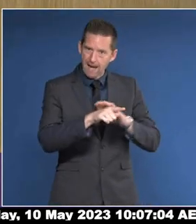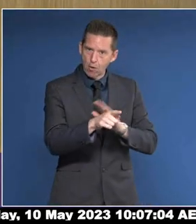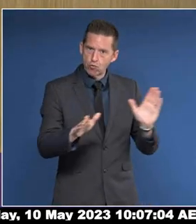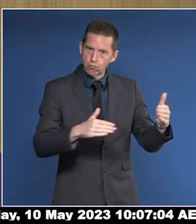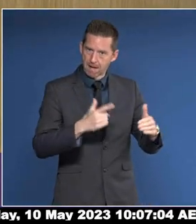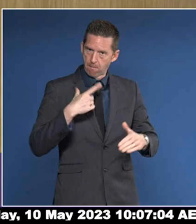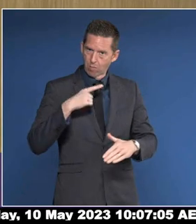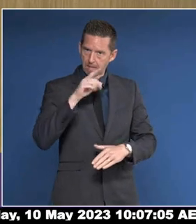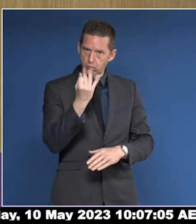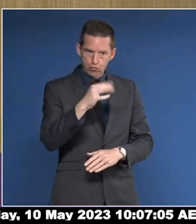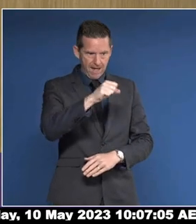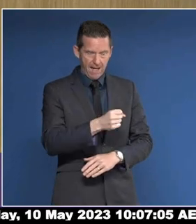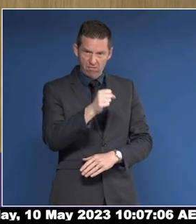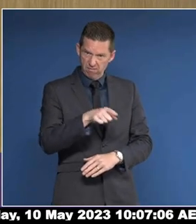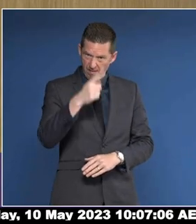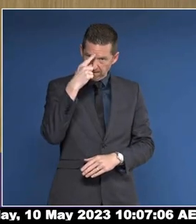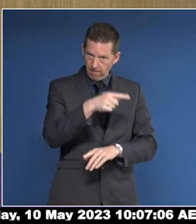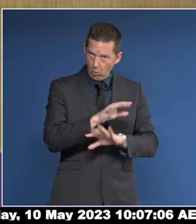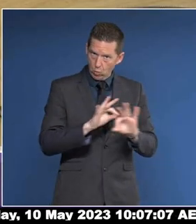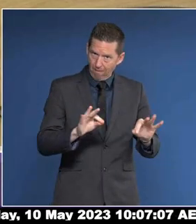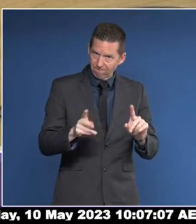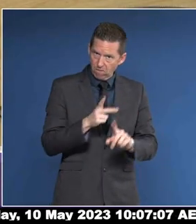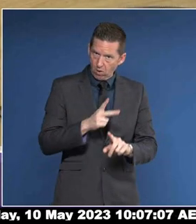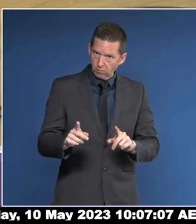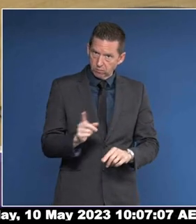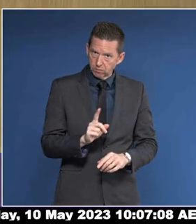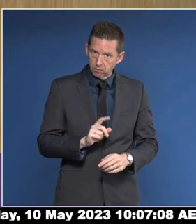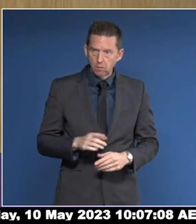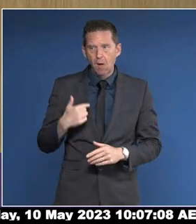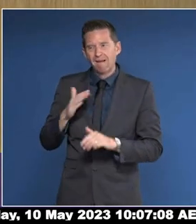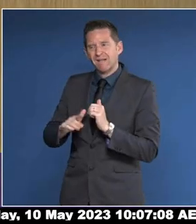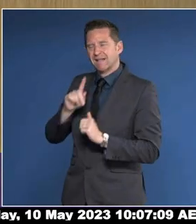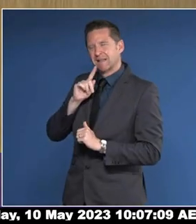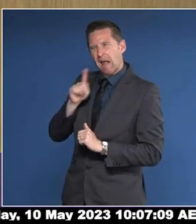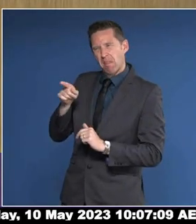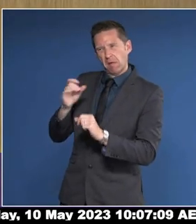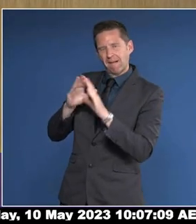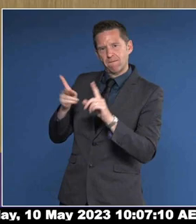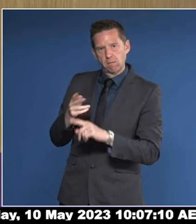I wouldn't regard it as violence, but it was not - What do you regard as violence, then? Well -